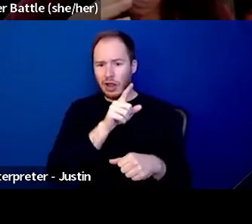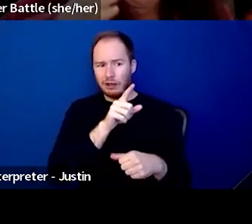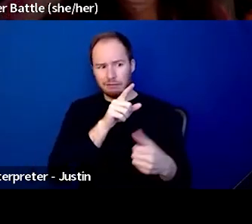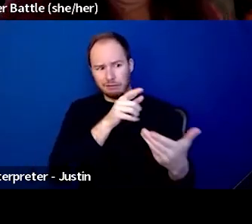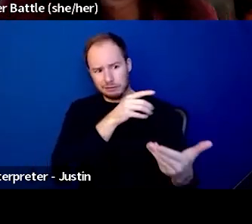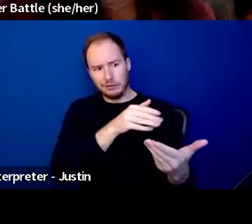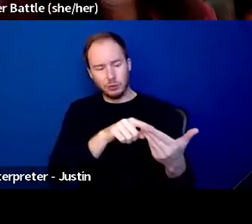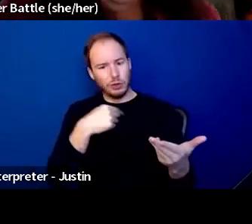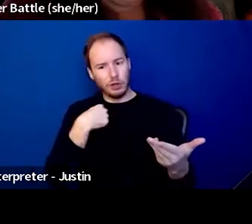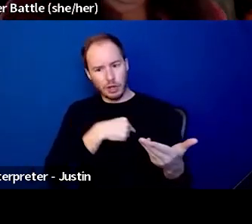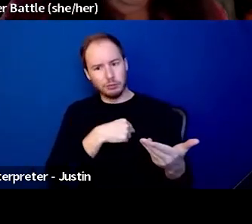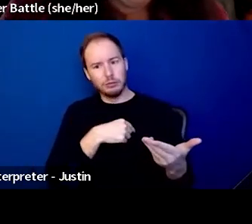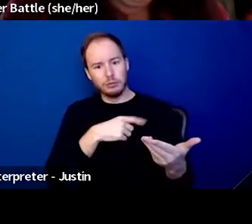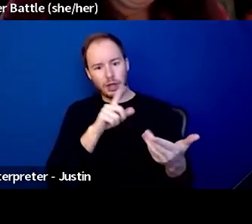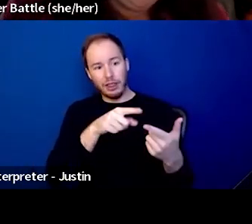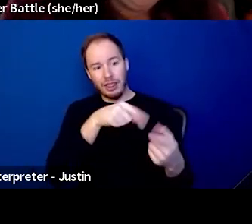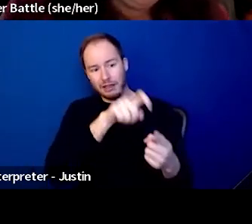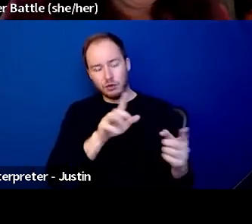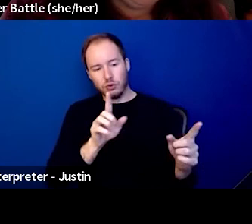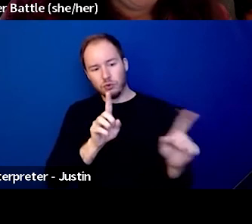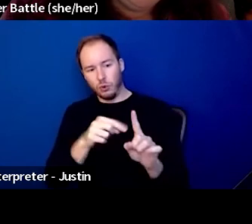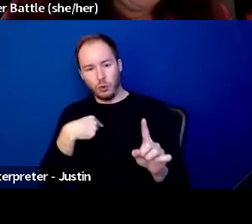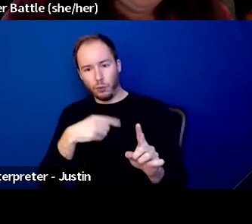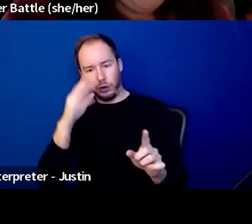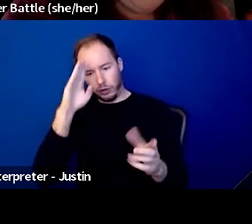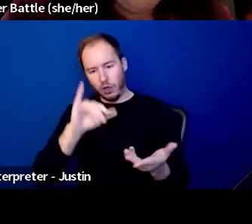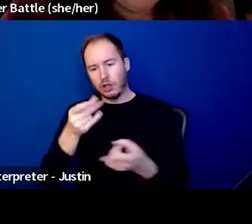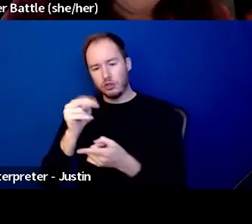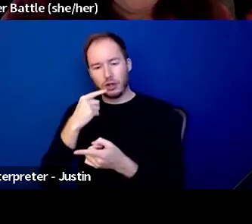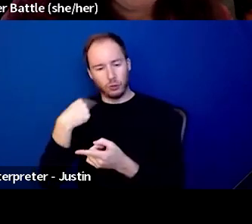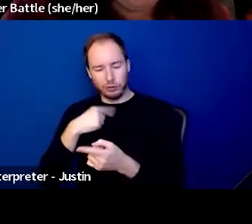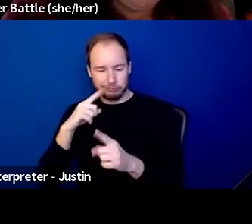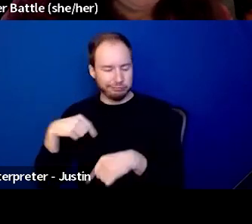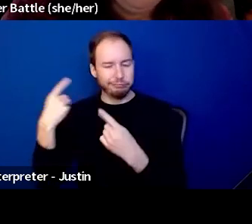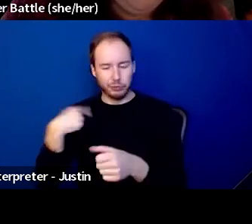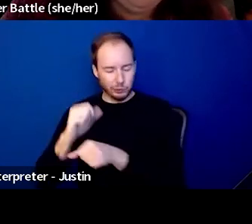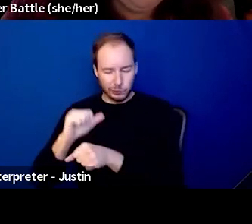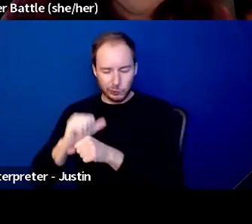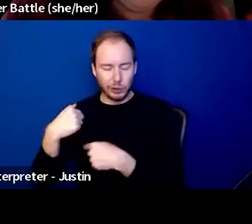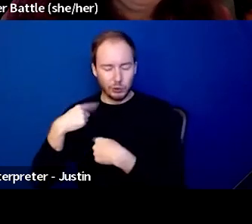than we're having to move toward them. We know, just like John said, that we've been doing this work and that we're really comfortable talking